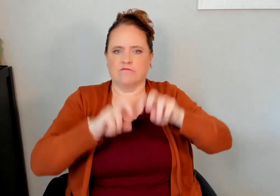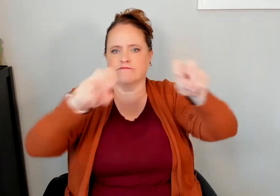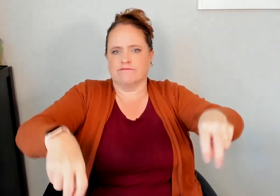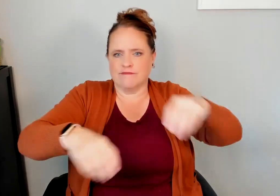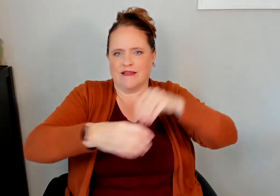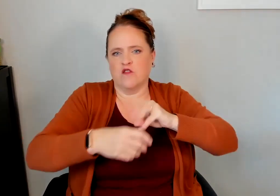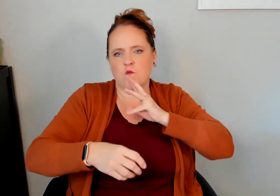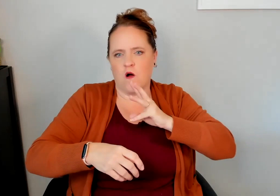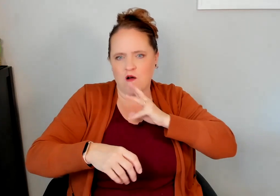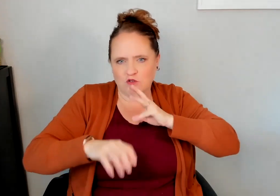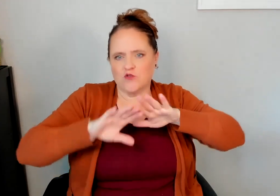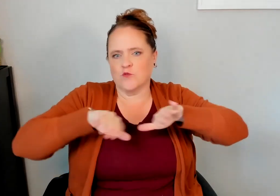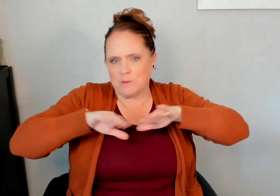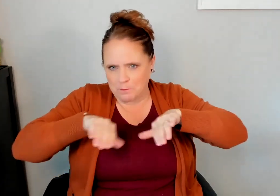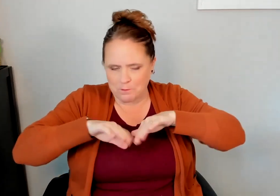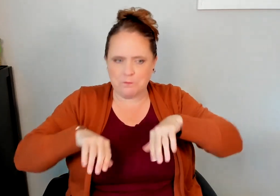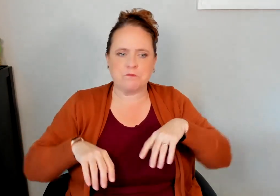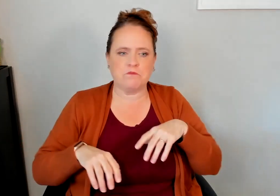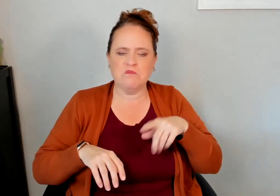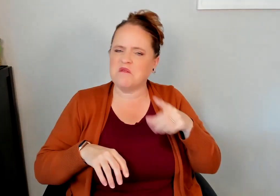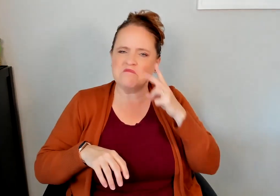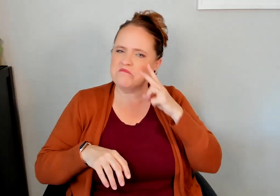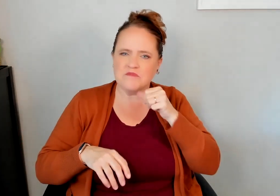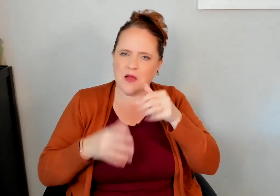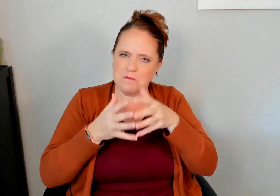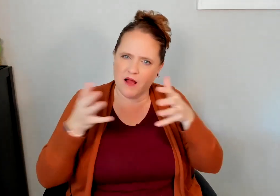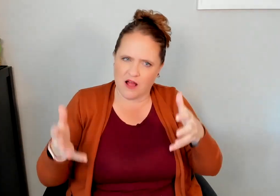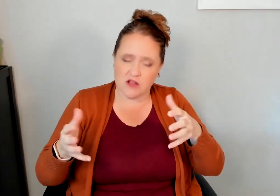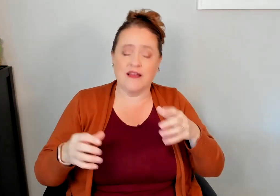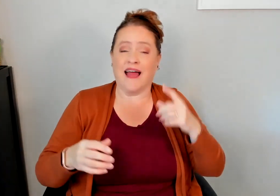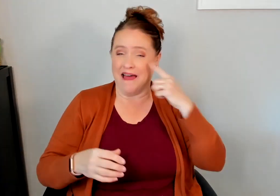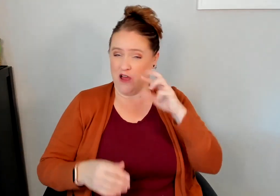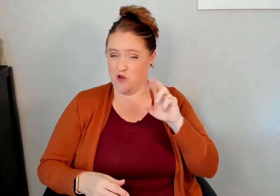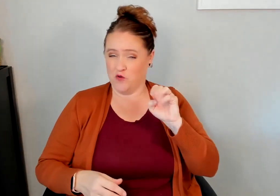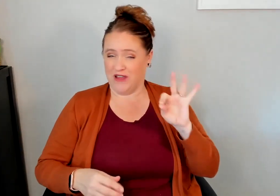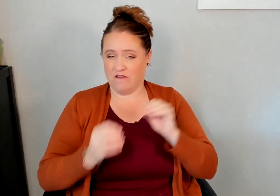boyfriend kayaked even further out and jumped out and swam and snorkeled a bit they didn't